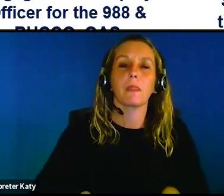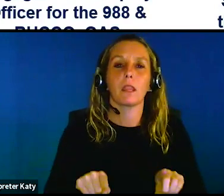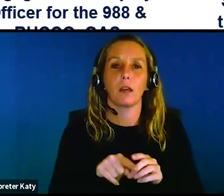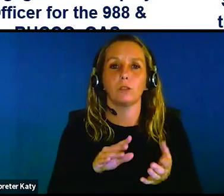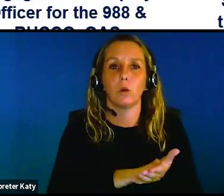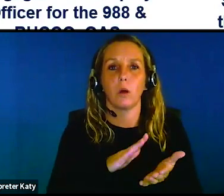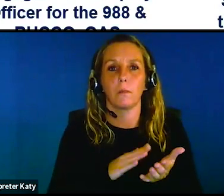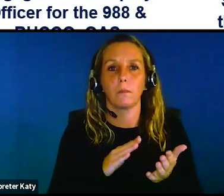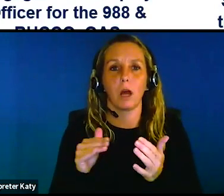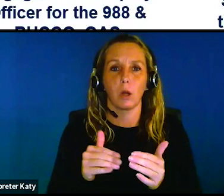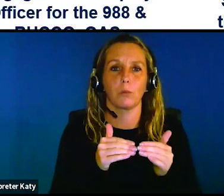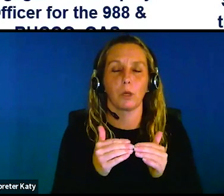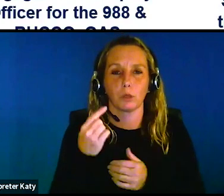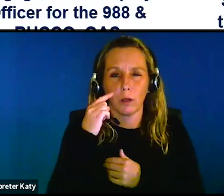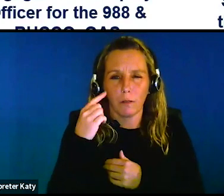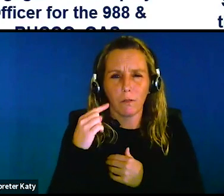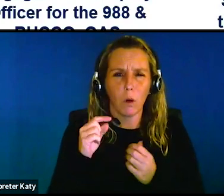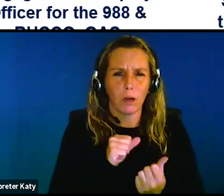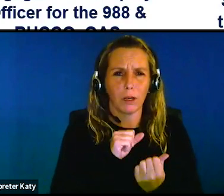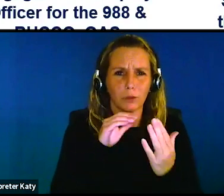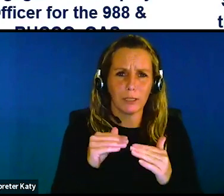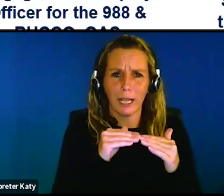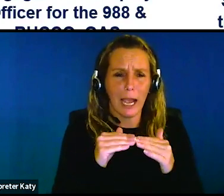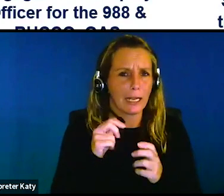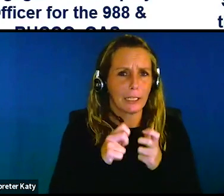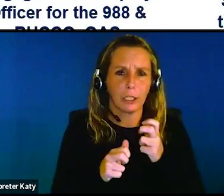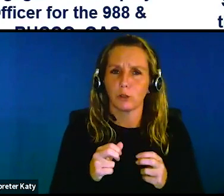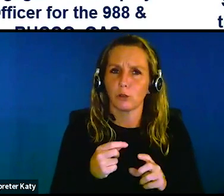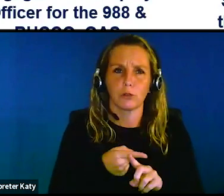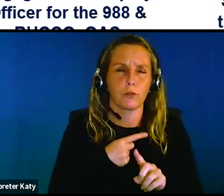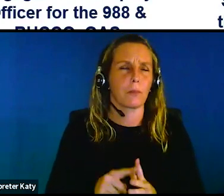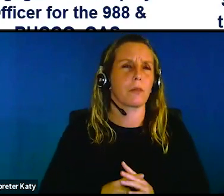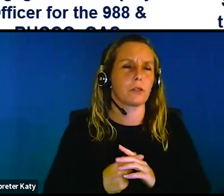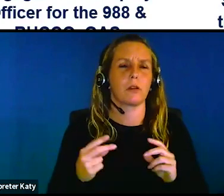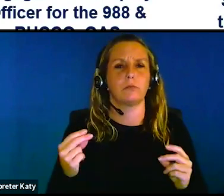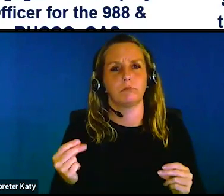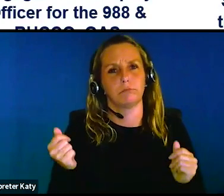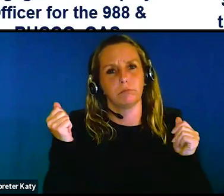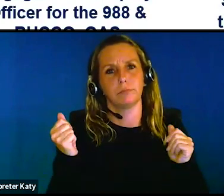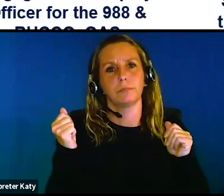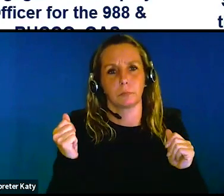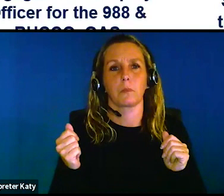for addressing equity issues right from the start. The issues for underserved populations